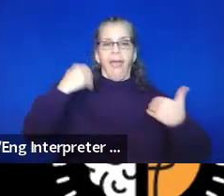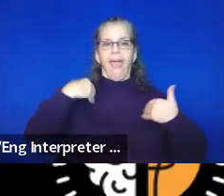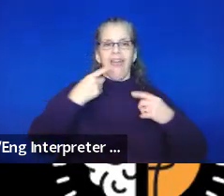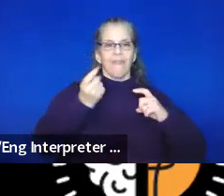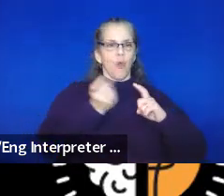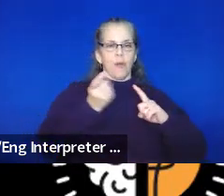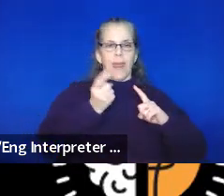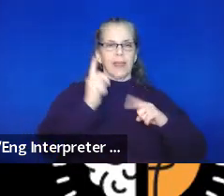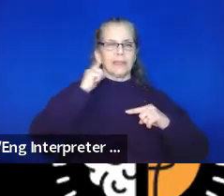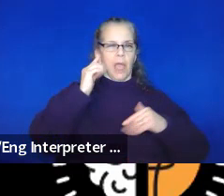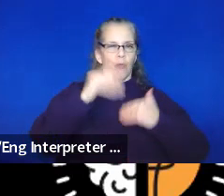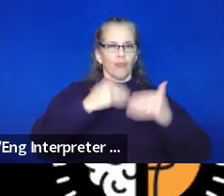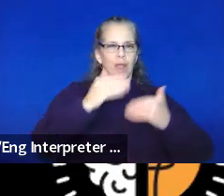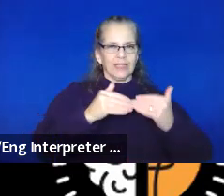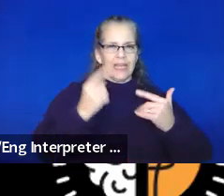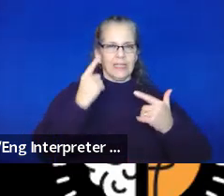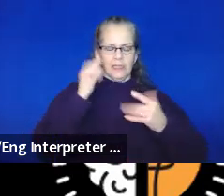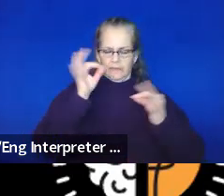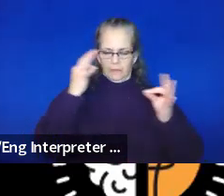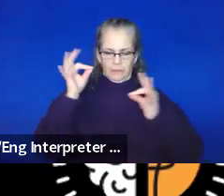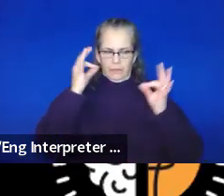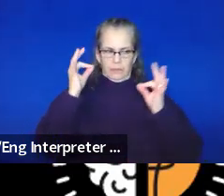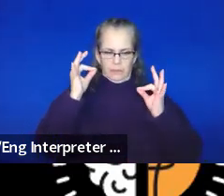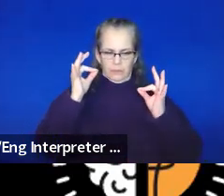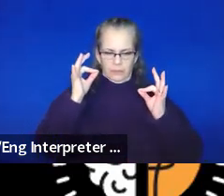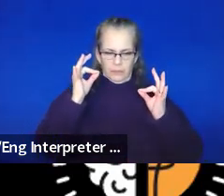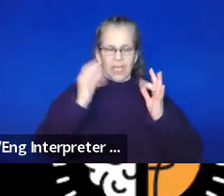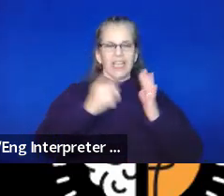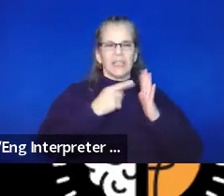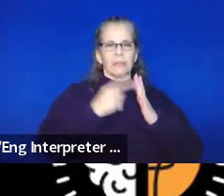feature that can be distracting. So sometimes it can be helpful to turn that off.